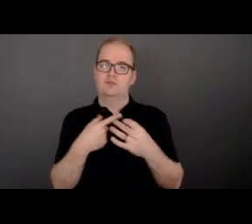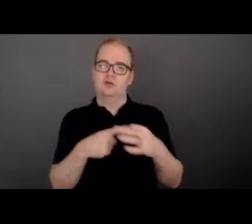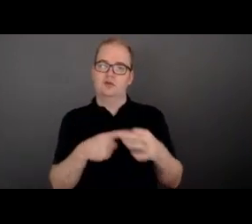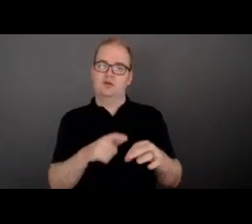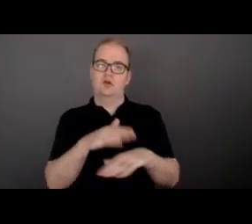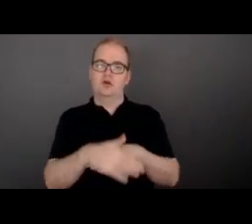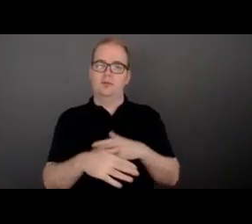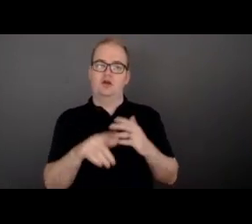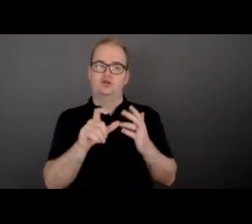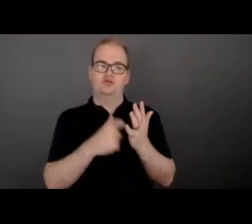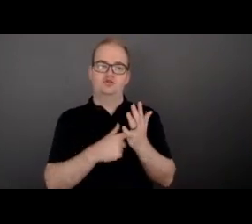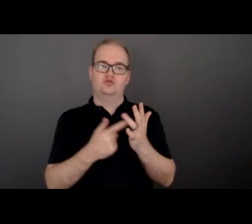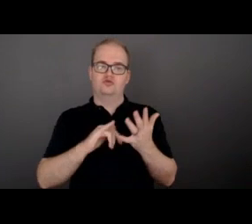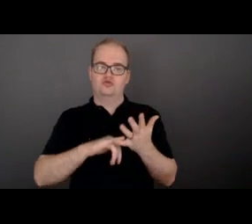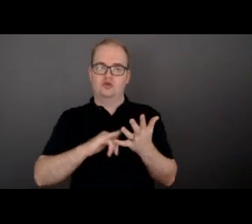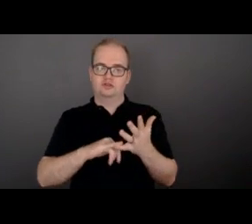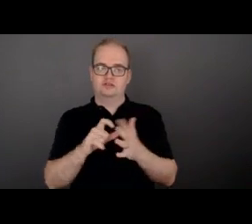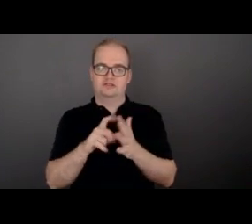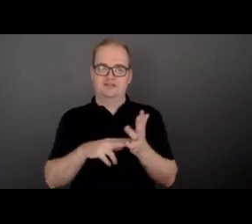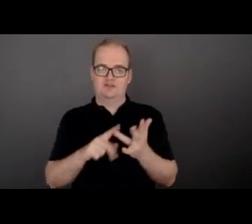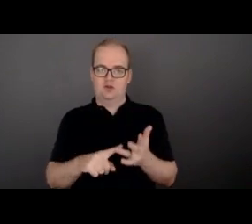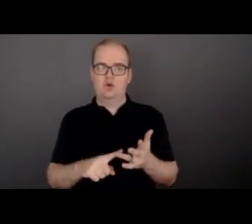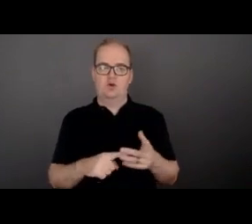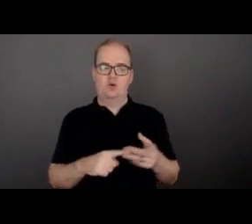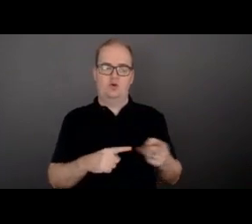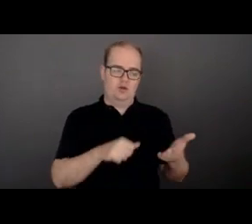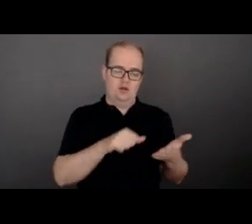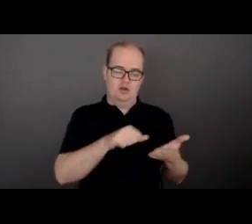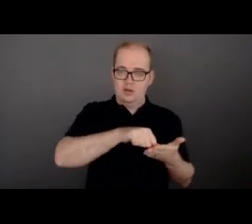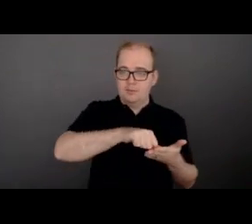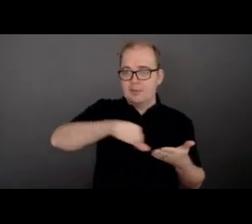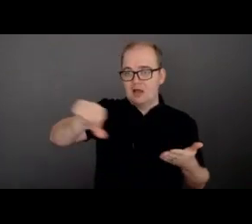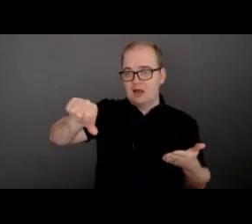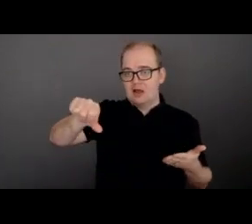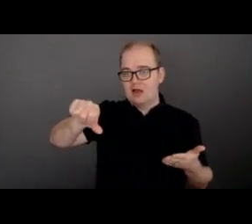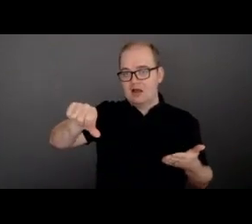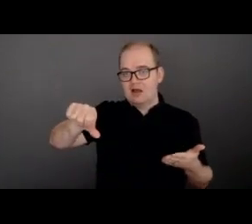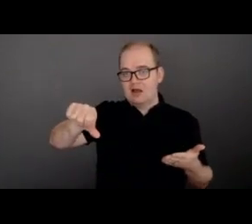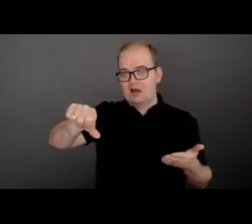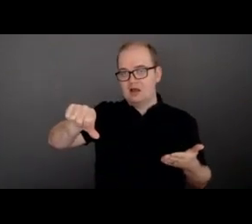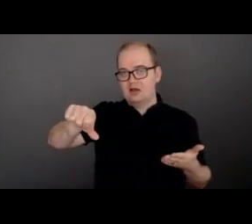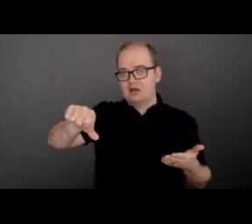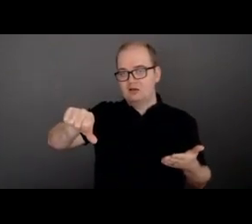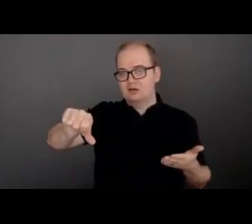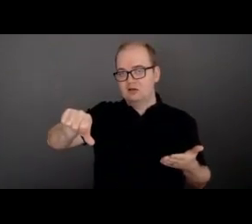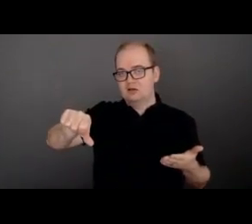So a person has applied for a DVO and threatens the victim/survivor to not attend court and